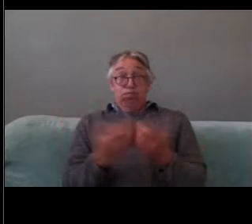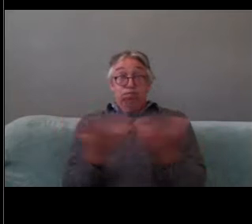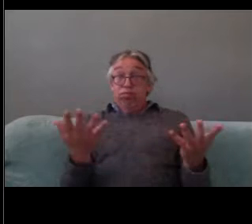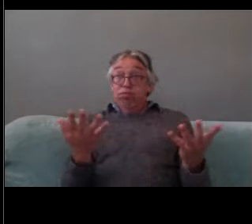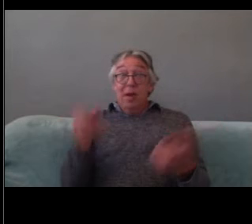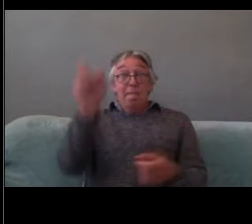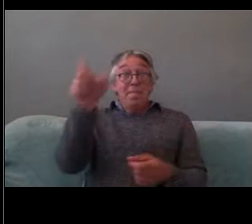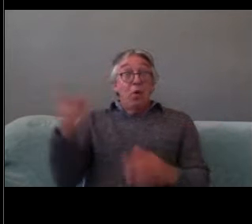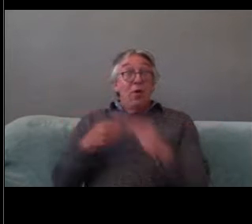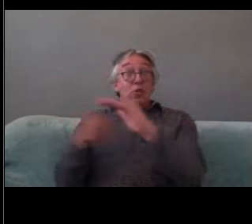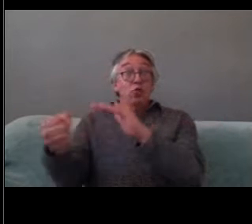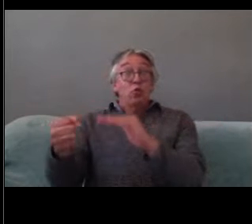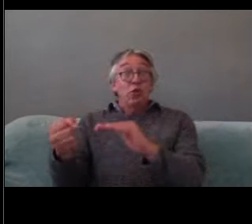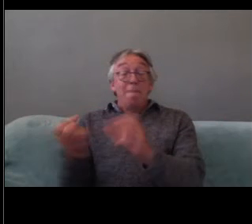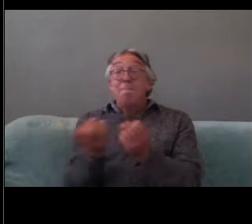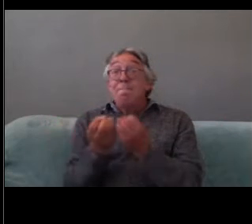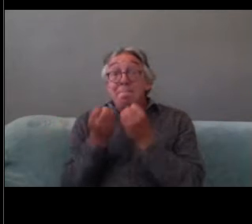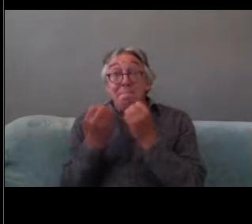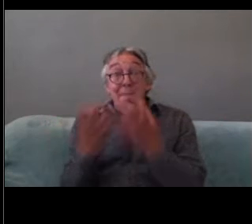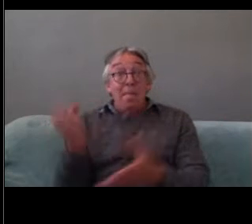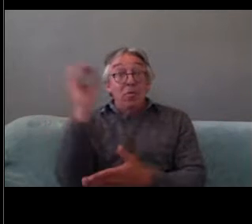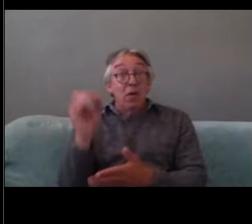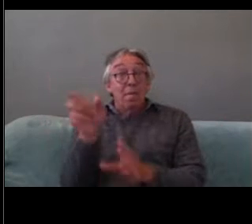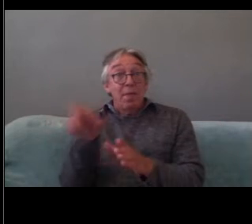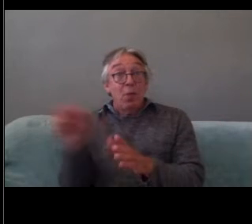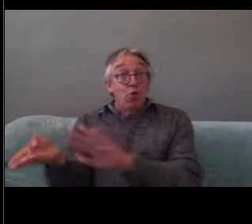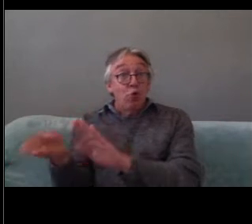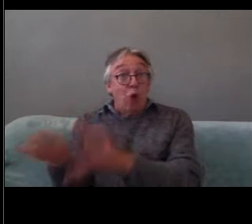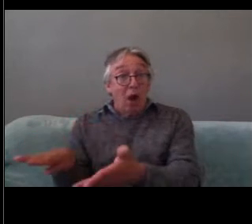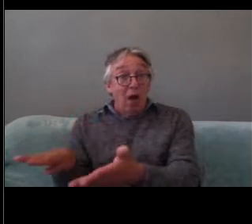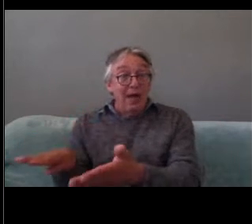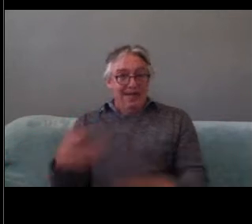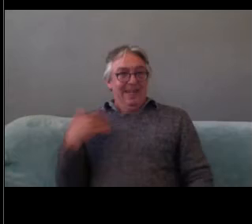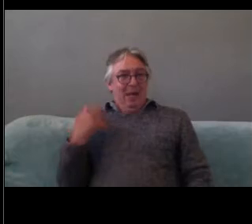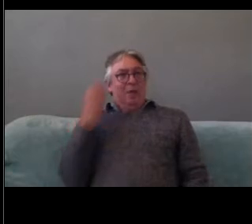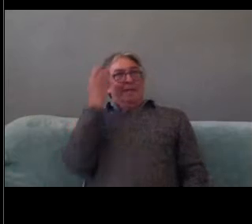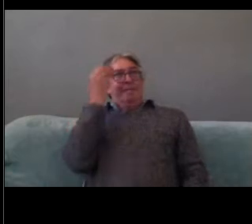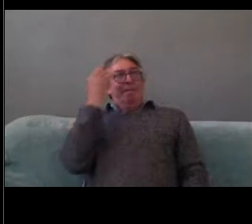And how much the EU funds can respond to these questions in the short-term?